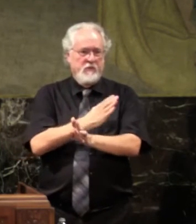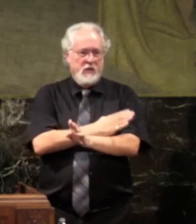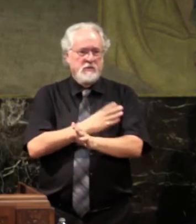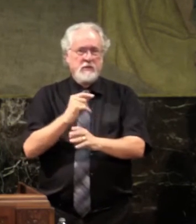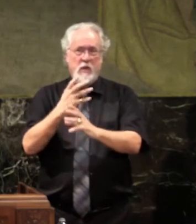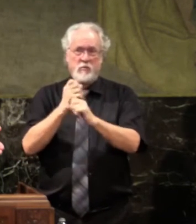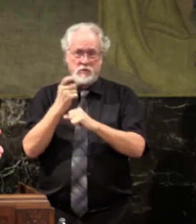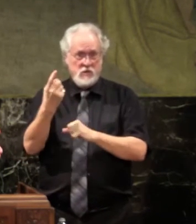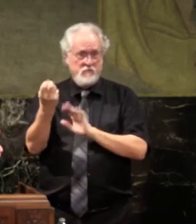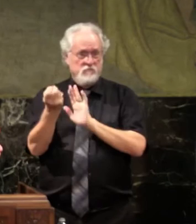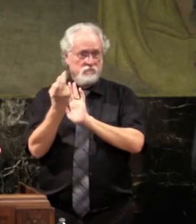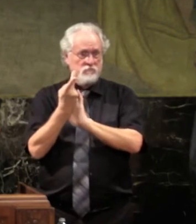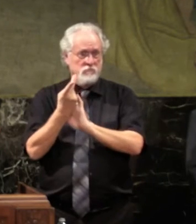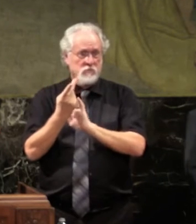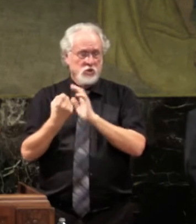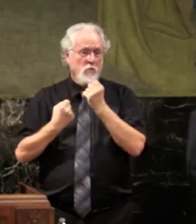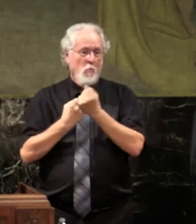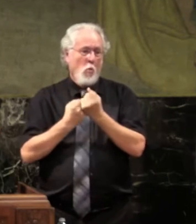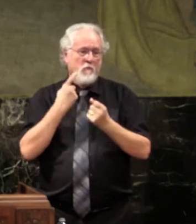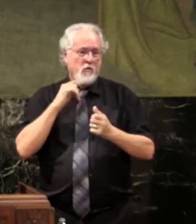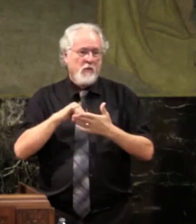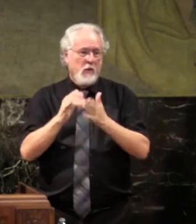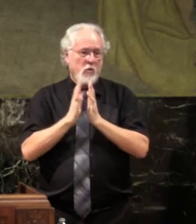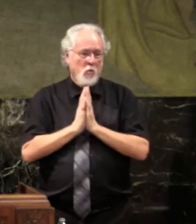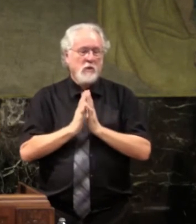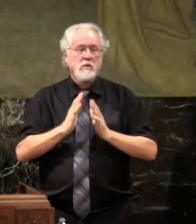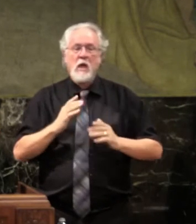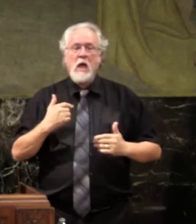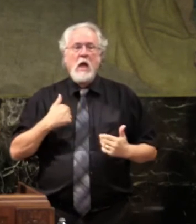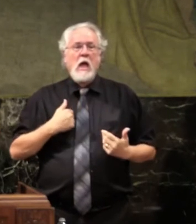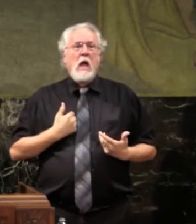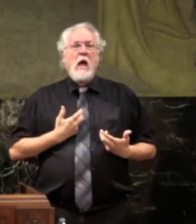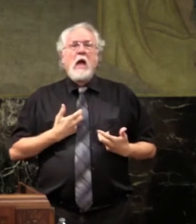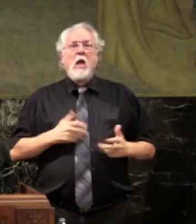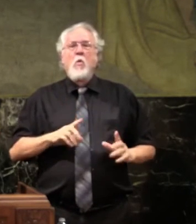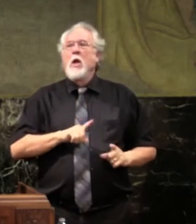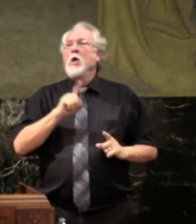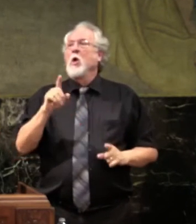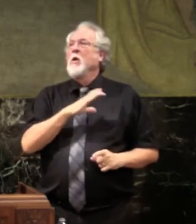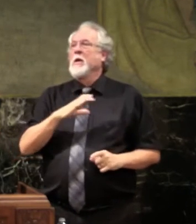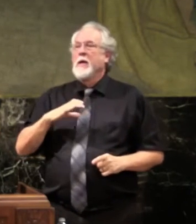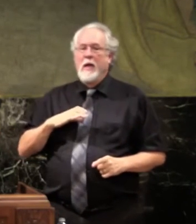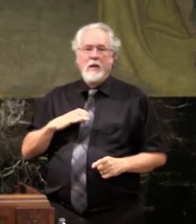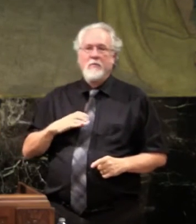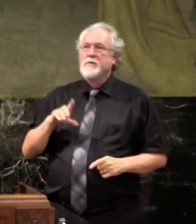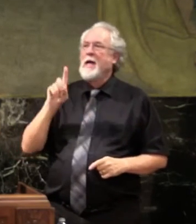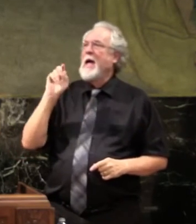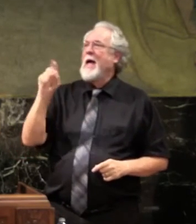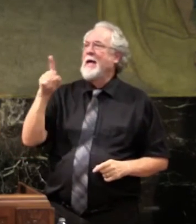support for the request because I I don't want to go to Congress obviously and ask for more money than my